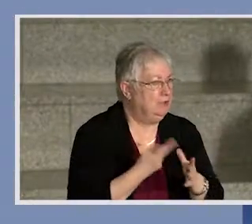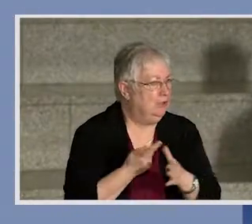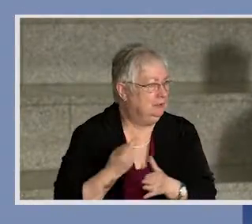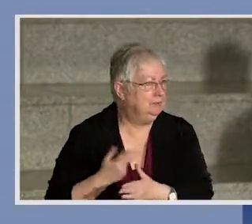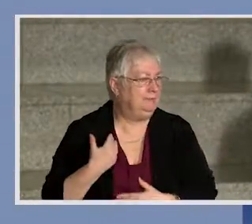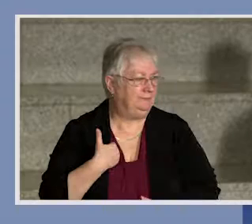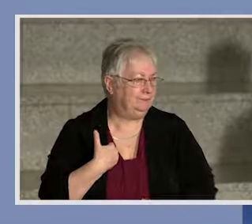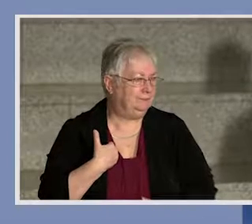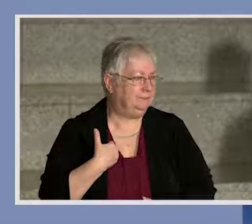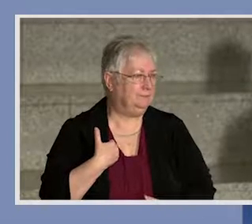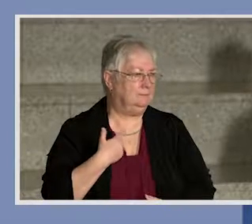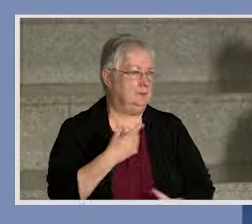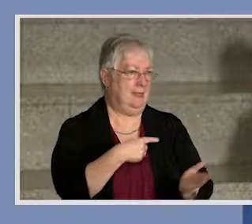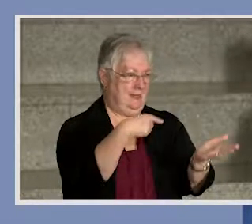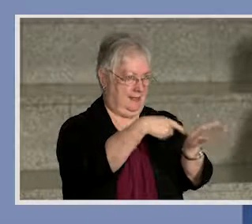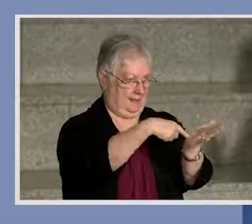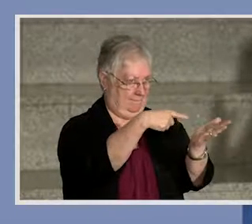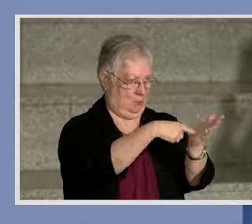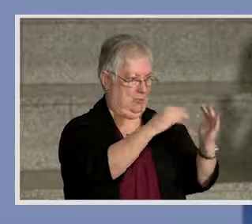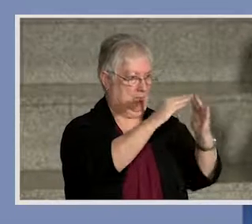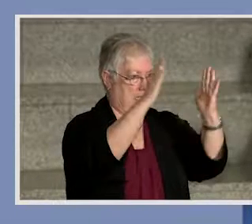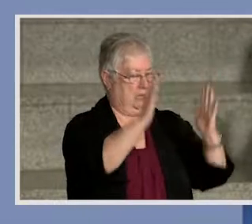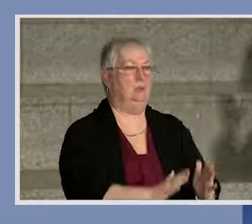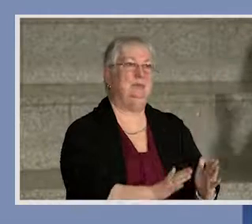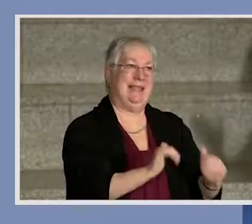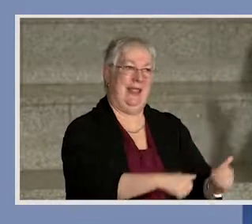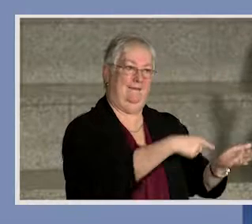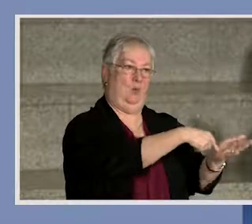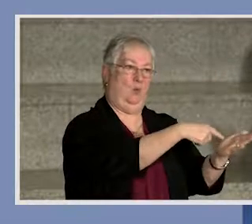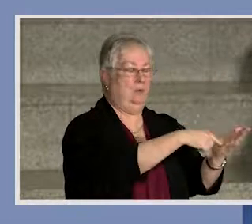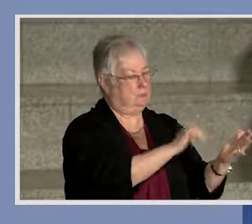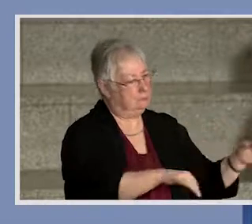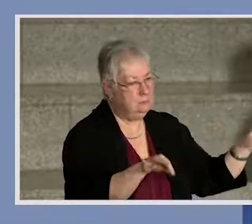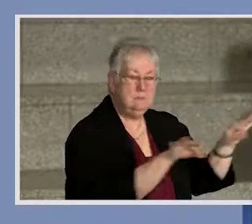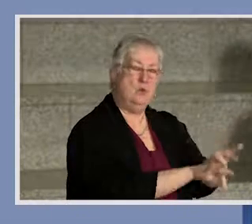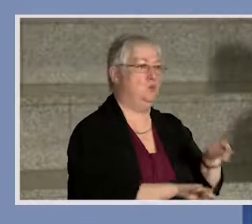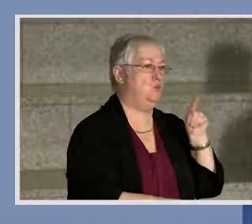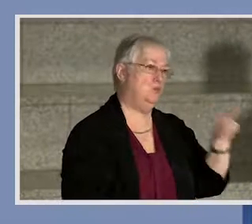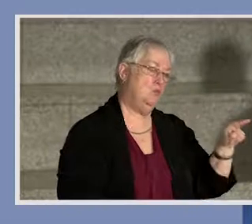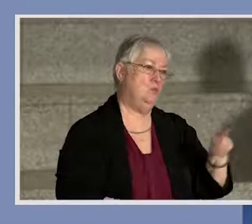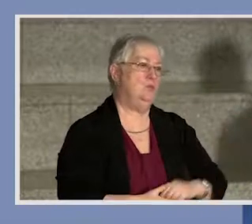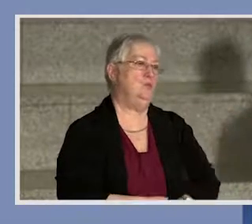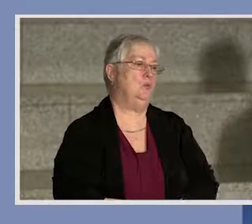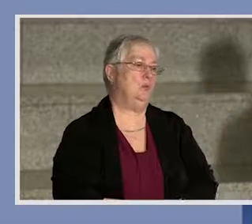TWO PREVIOUS BUDGETS, WE HAVE COMMITTED $100 MILLION TO THE